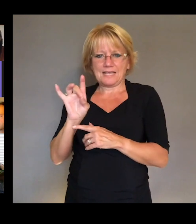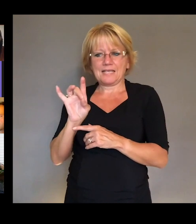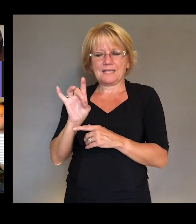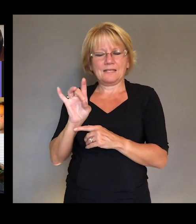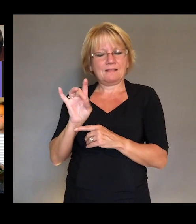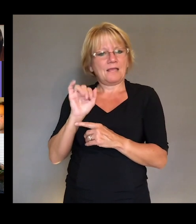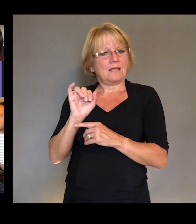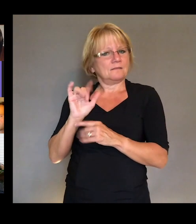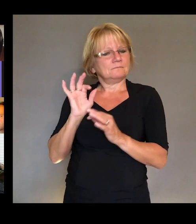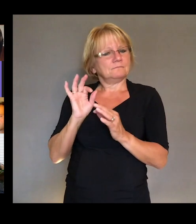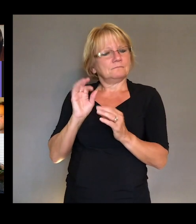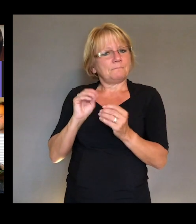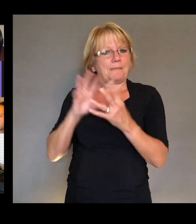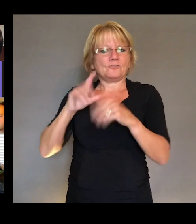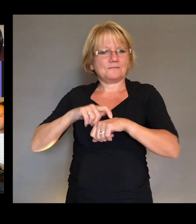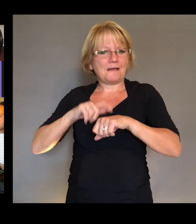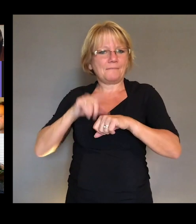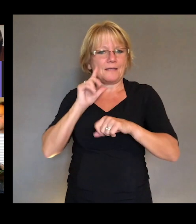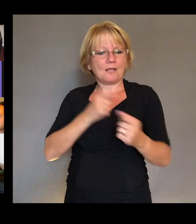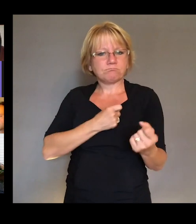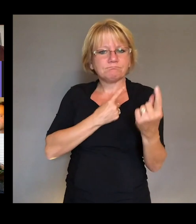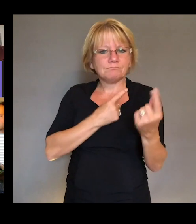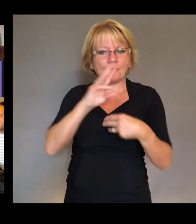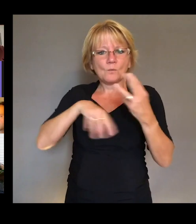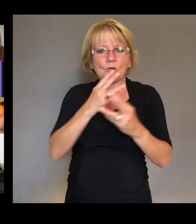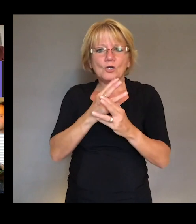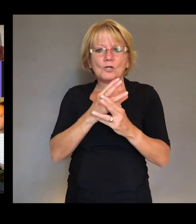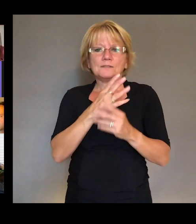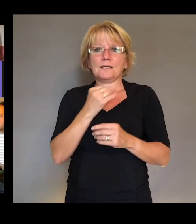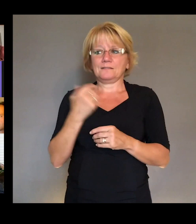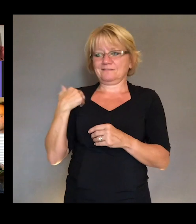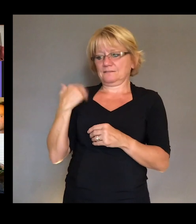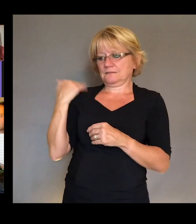where they can empathize and they're interested in the world. And so one of the things that I did this summer